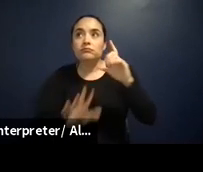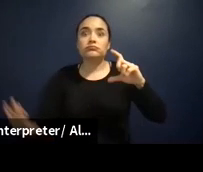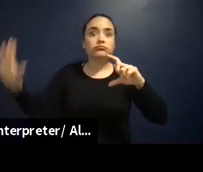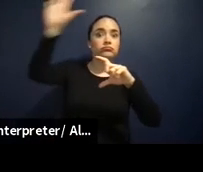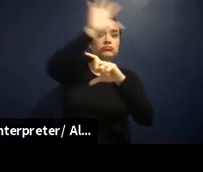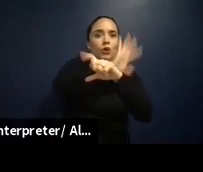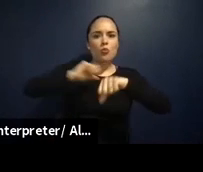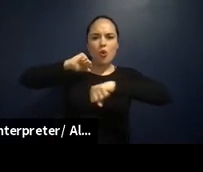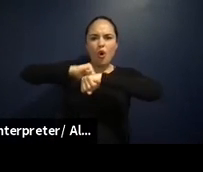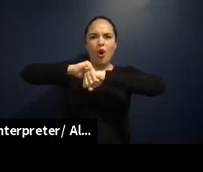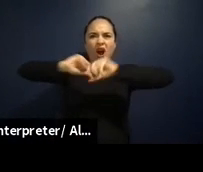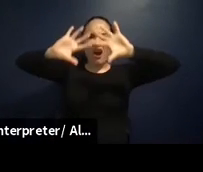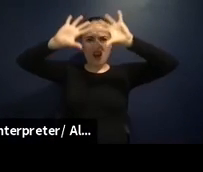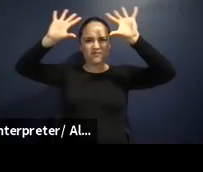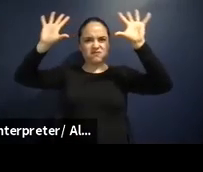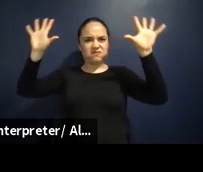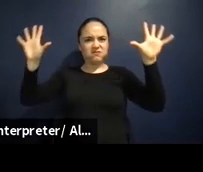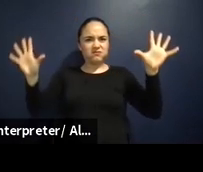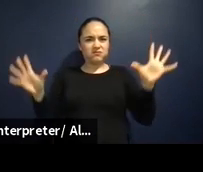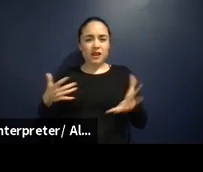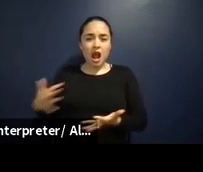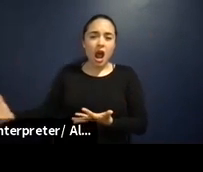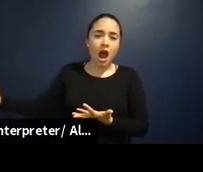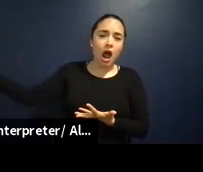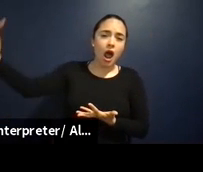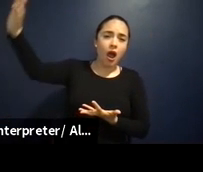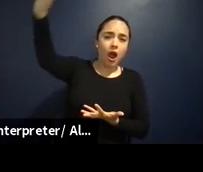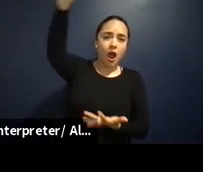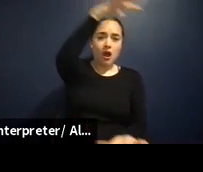what you actually get out at the end. [Sarah]: So if Minecraft was like real life,